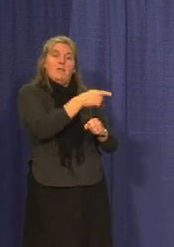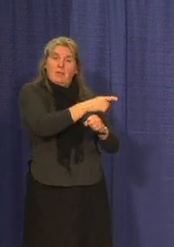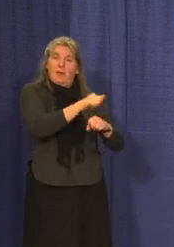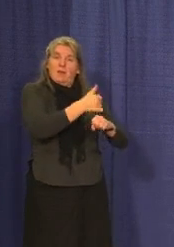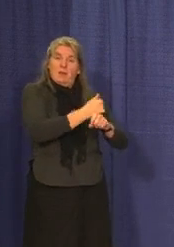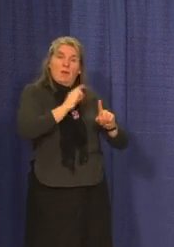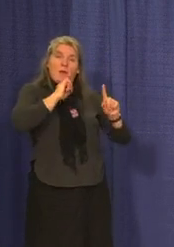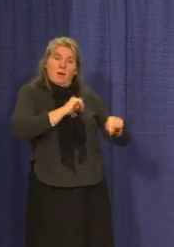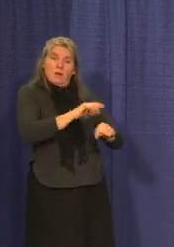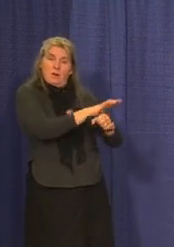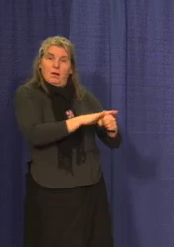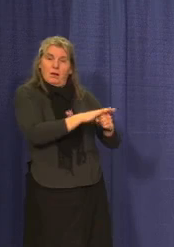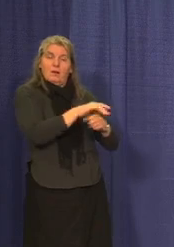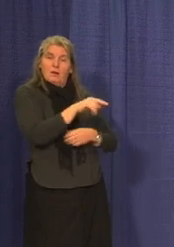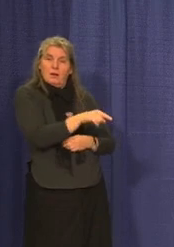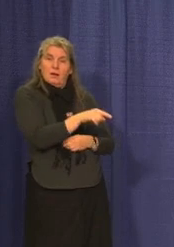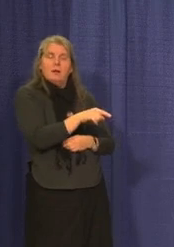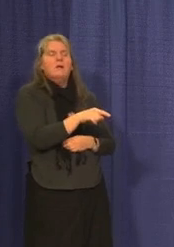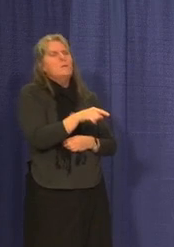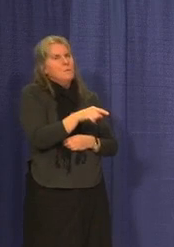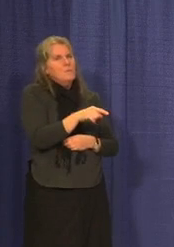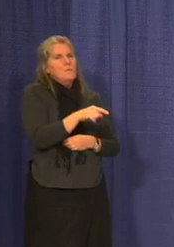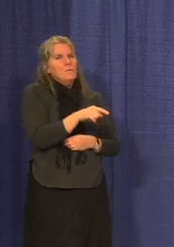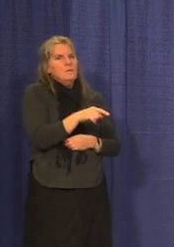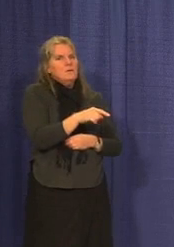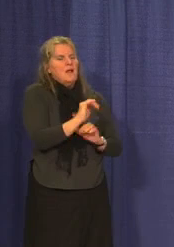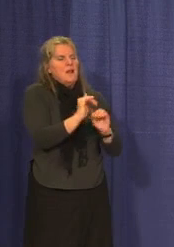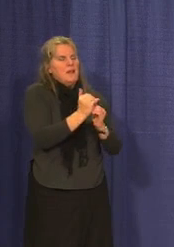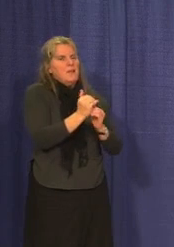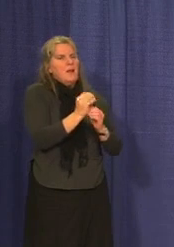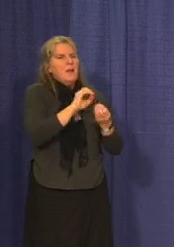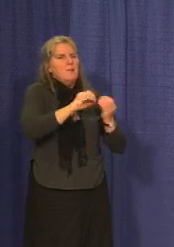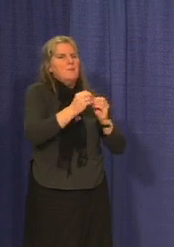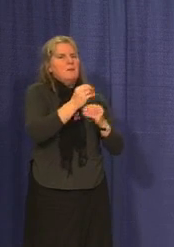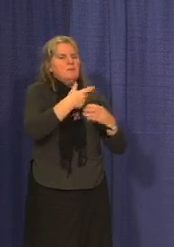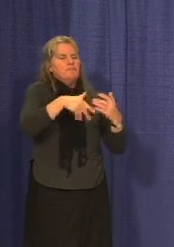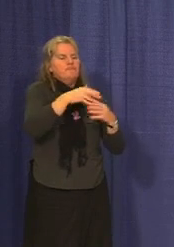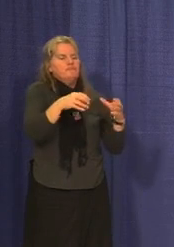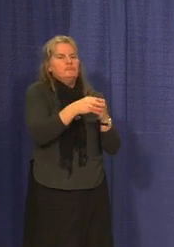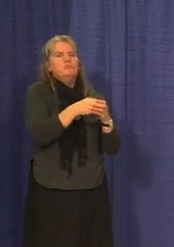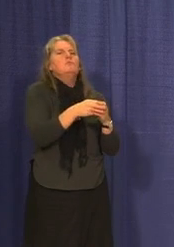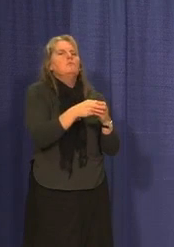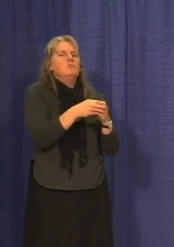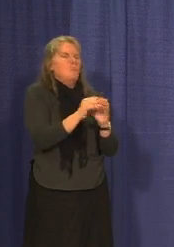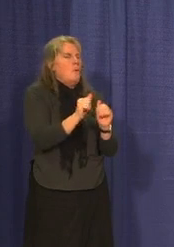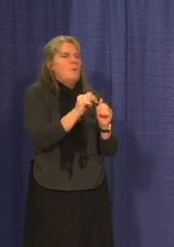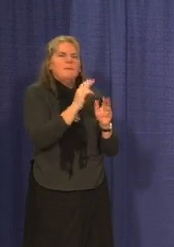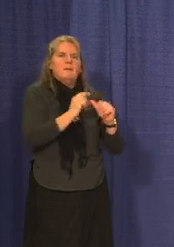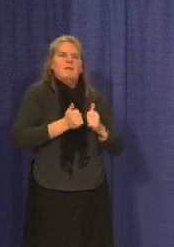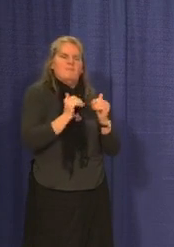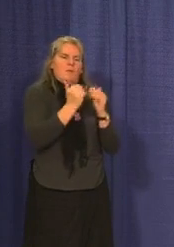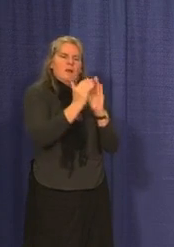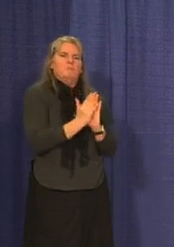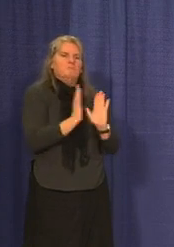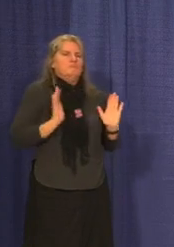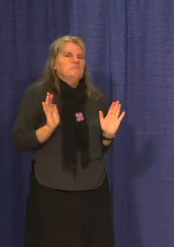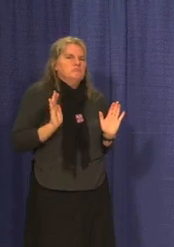the other orders currently in place in the lower mainland, particularly around restricting gatherings to household members